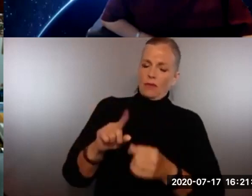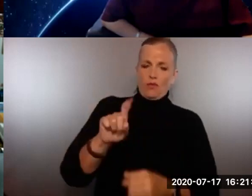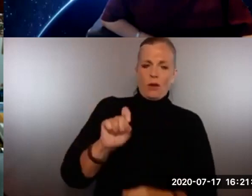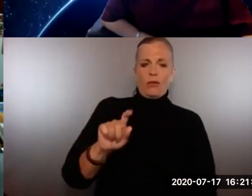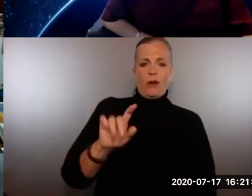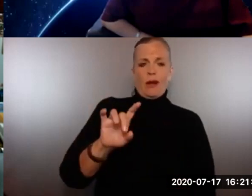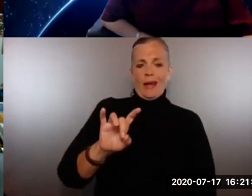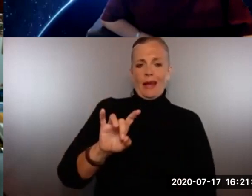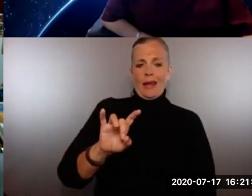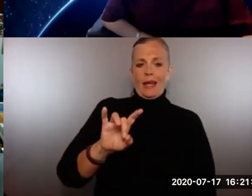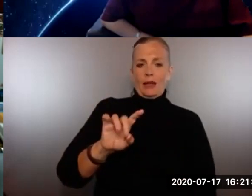End quote.